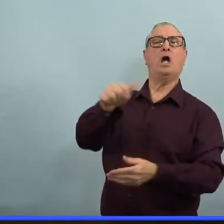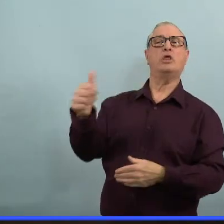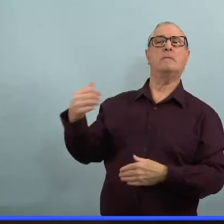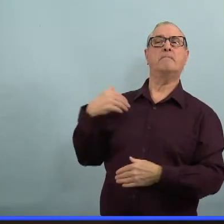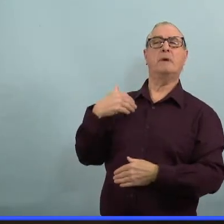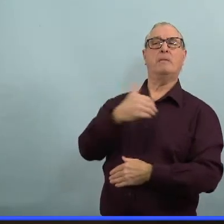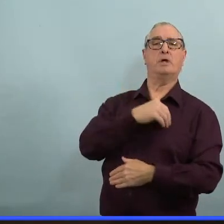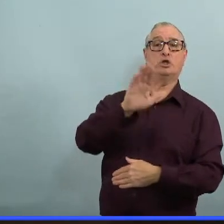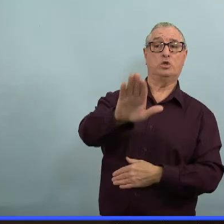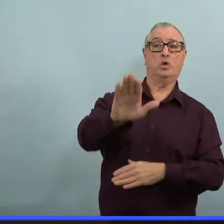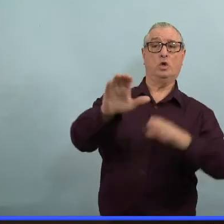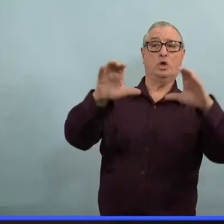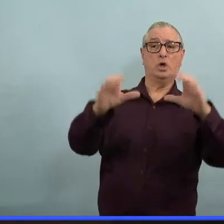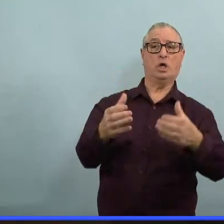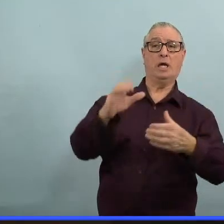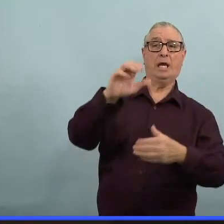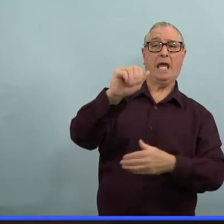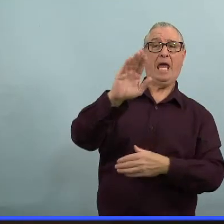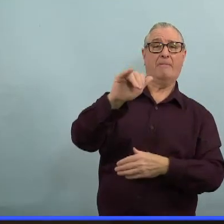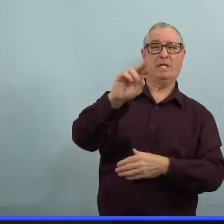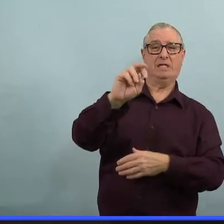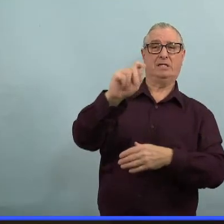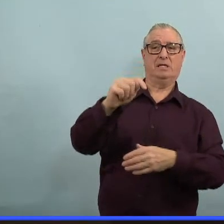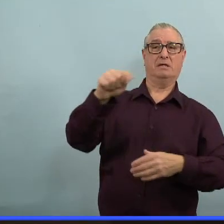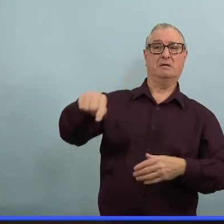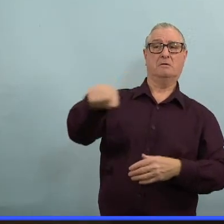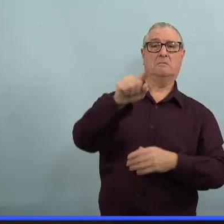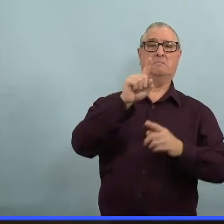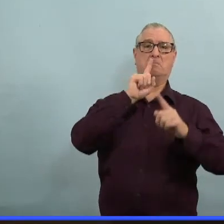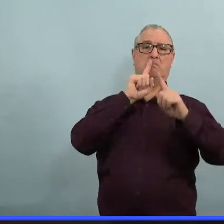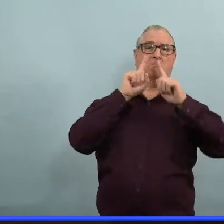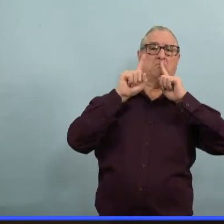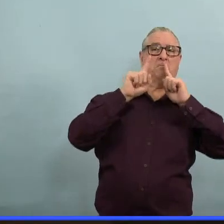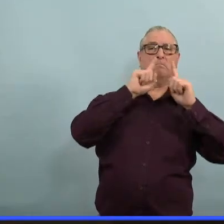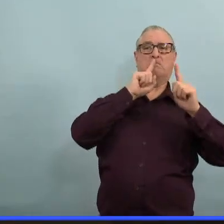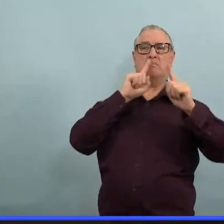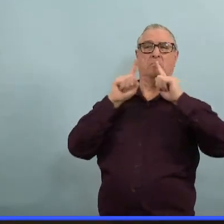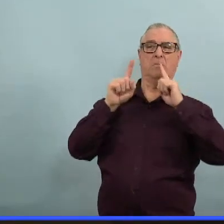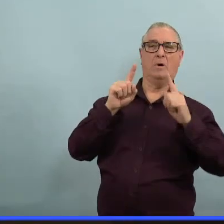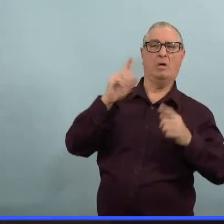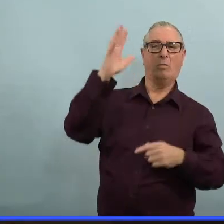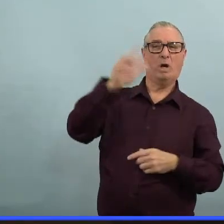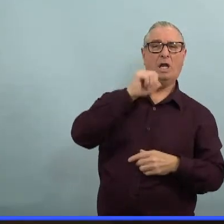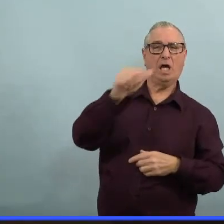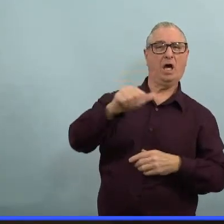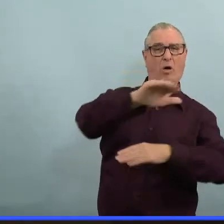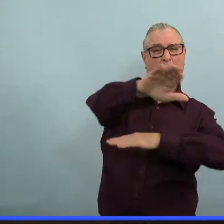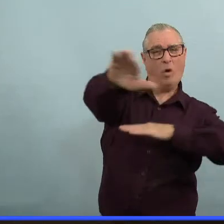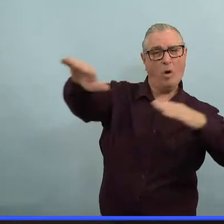and and can you do that while maintaining your support in those areas of manitoba without